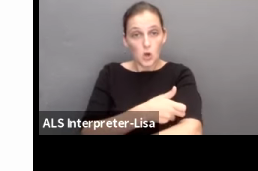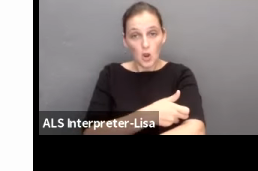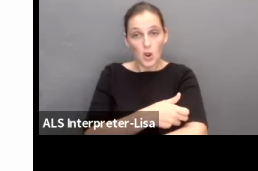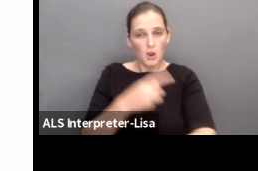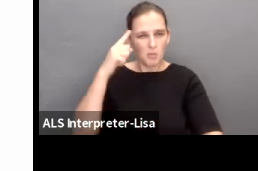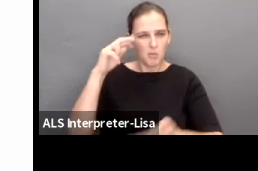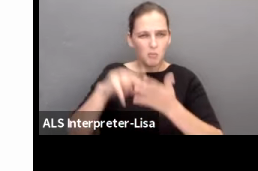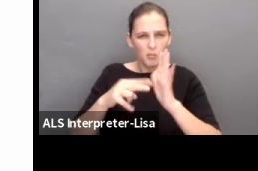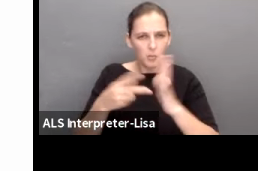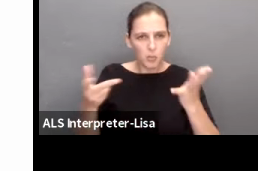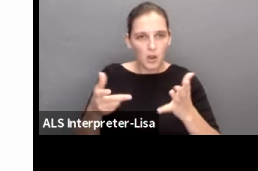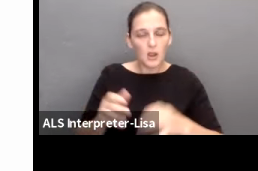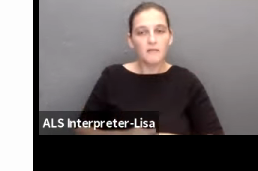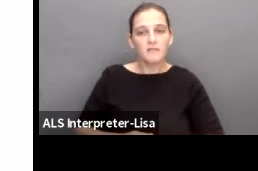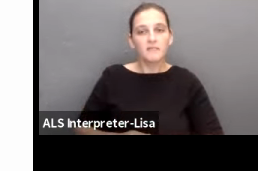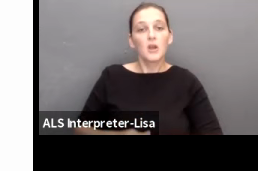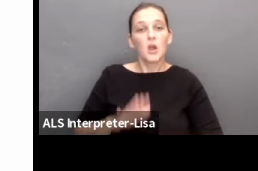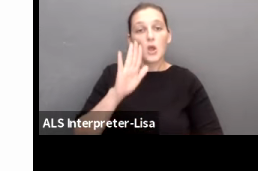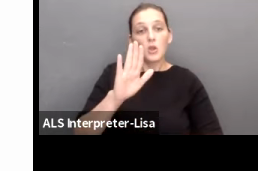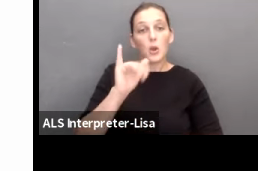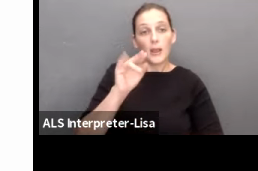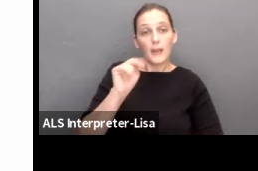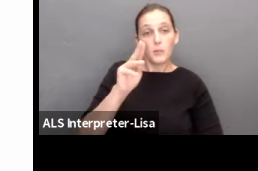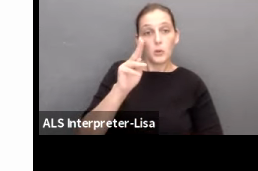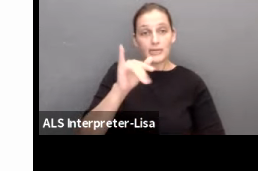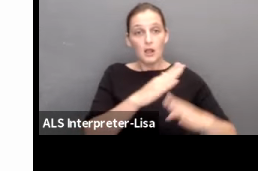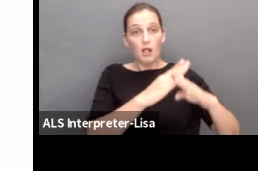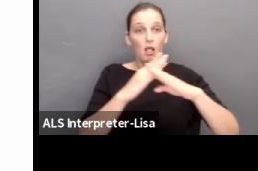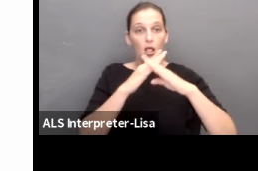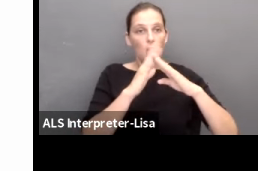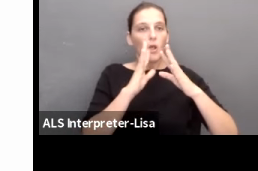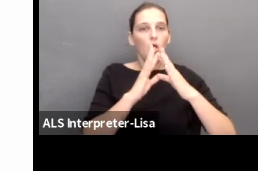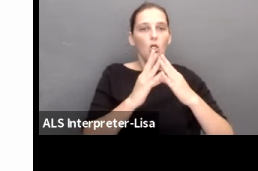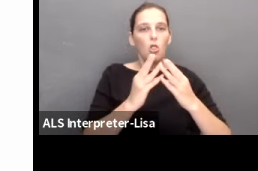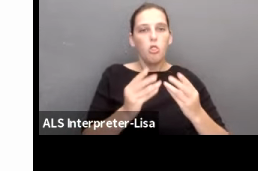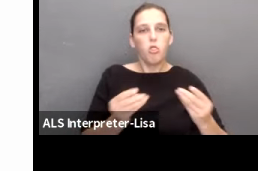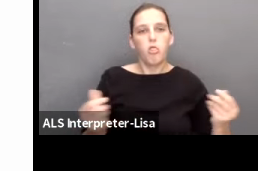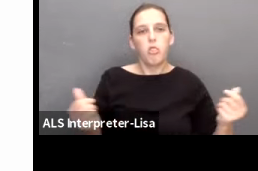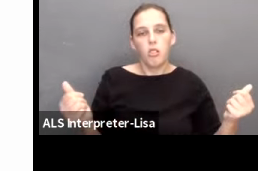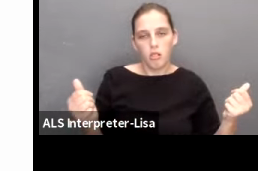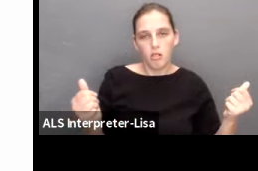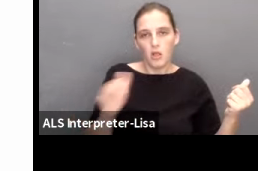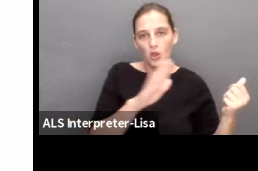your immunity wanes so over time, your antibodies starts to go down, and so the goal of the